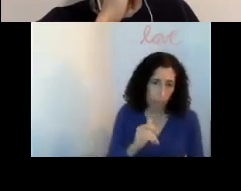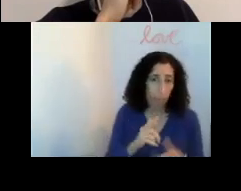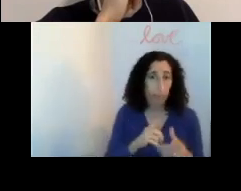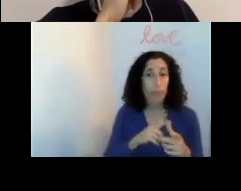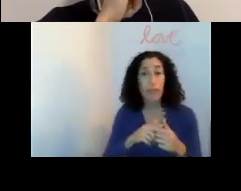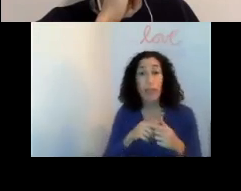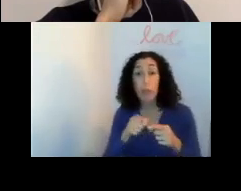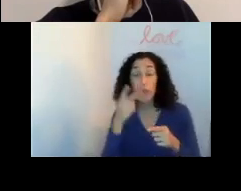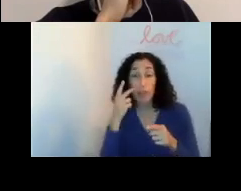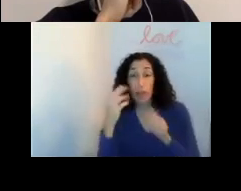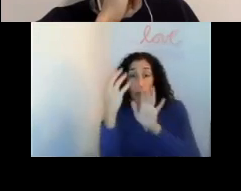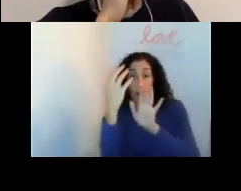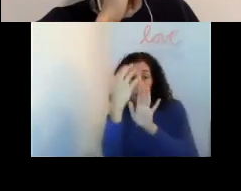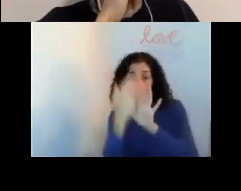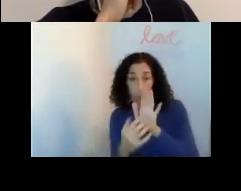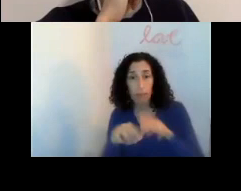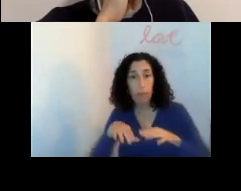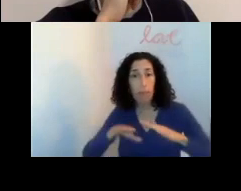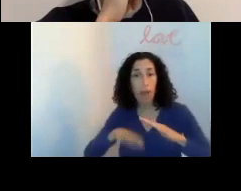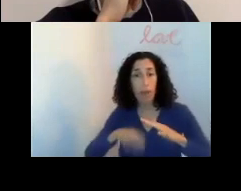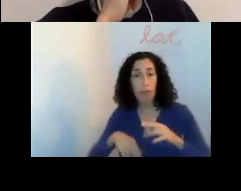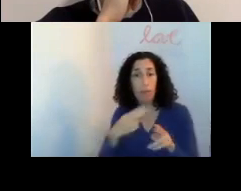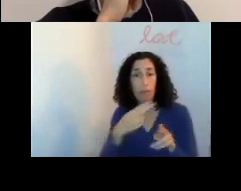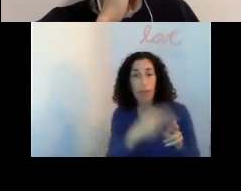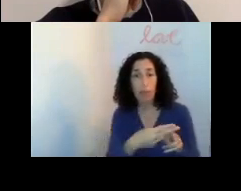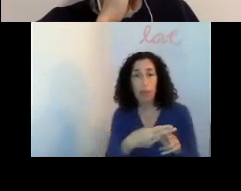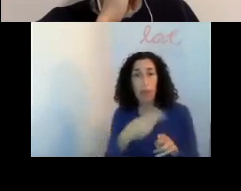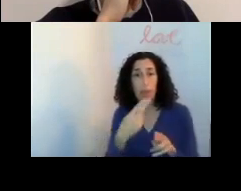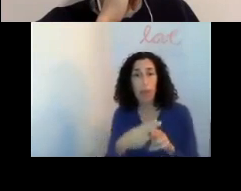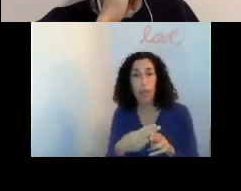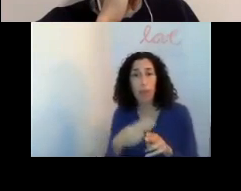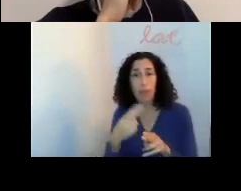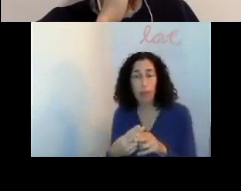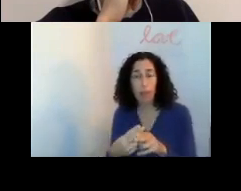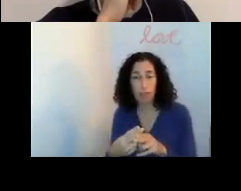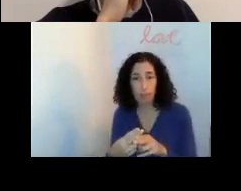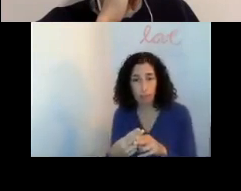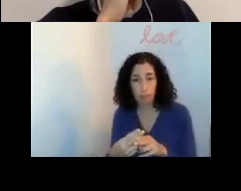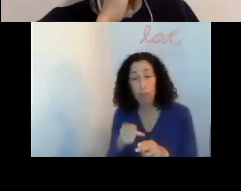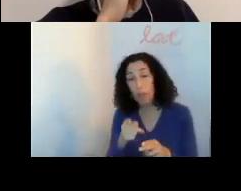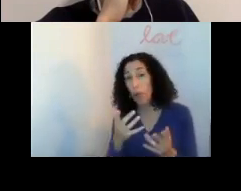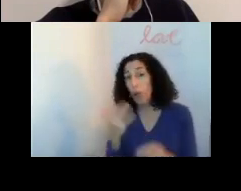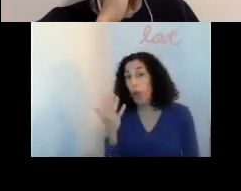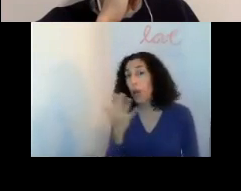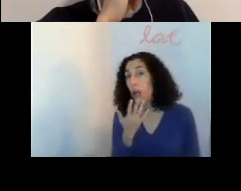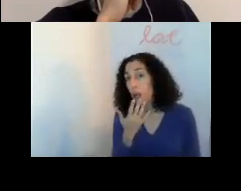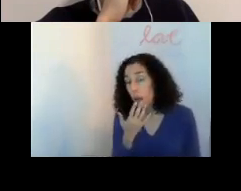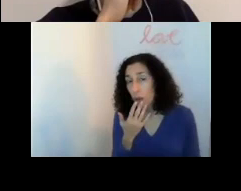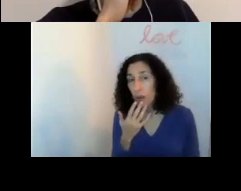Finnegan. The cover is printed on a subdued green paper, the inside pages are a soft white